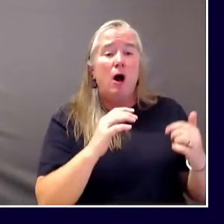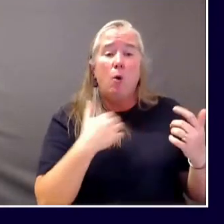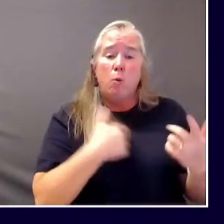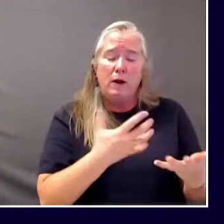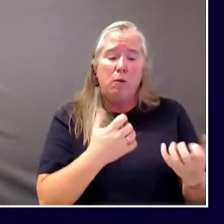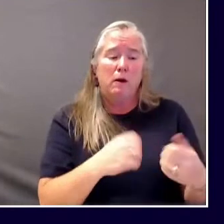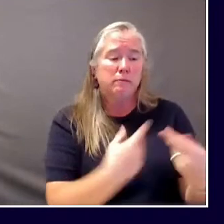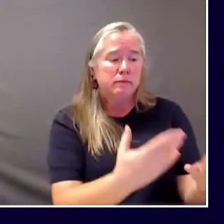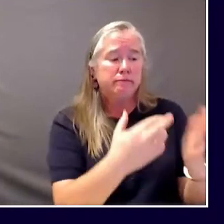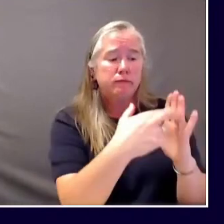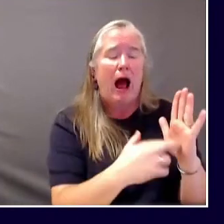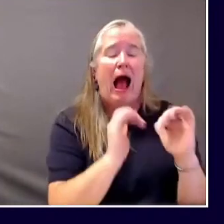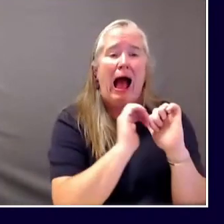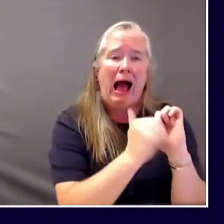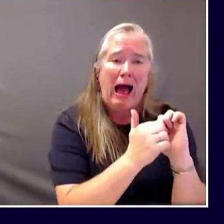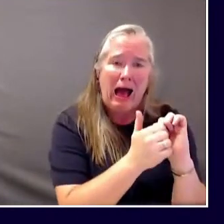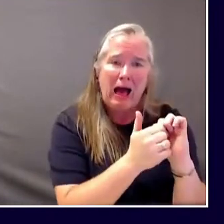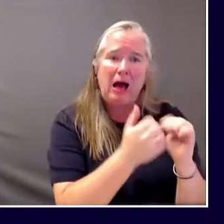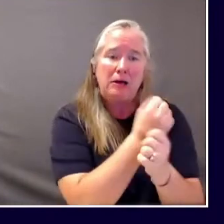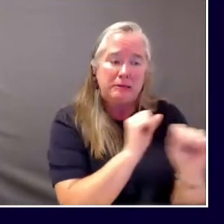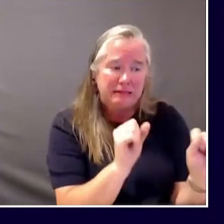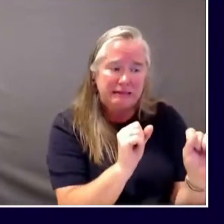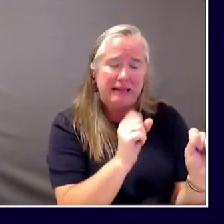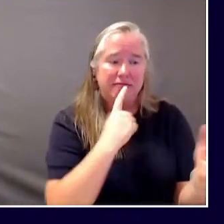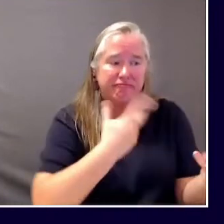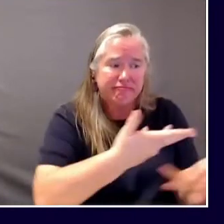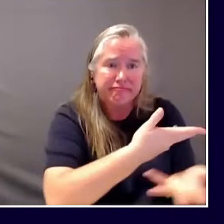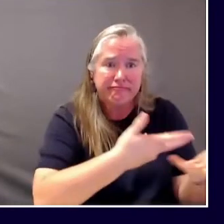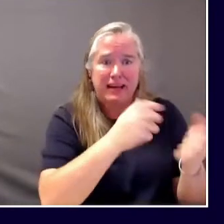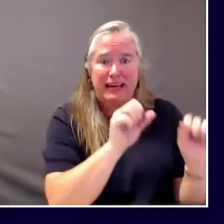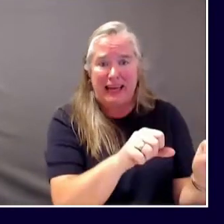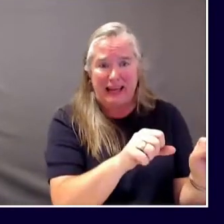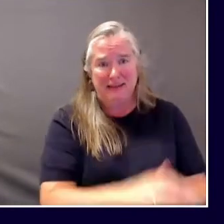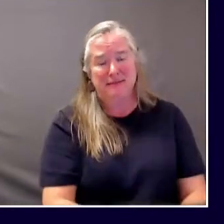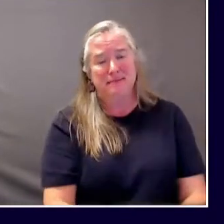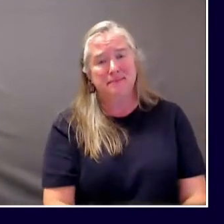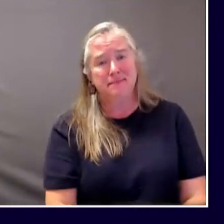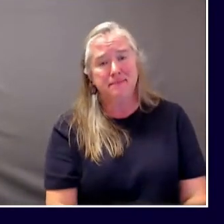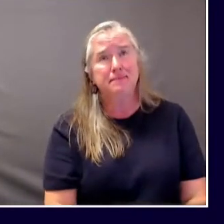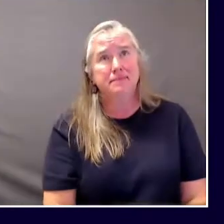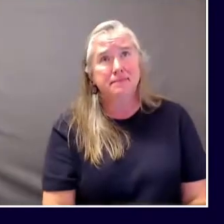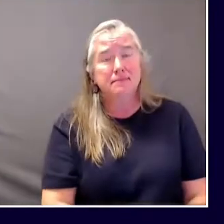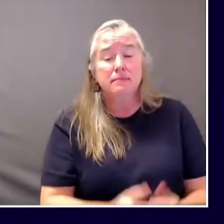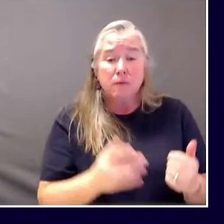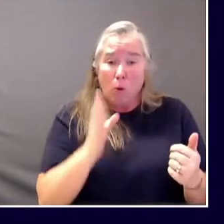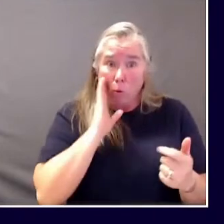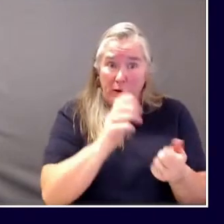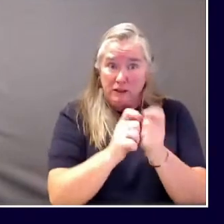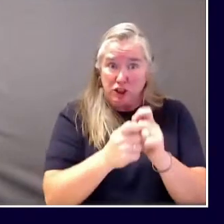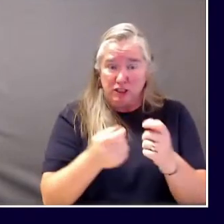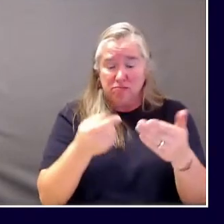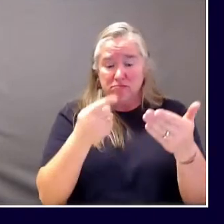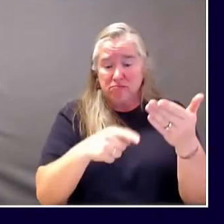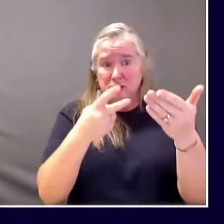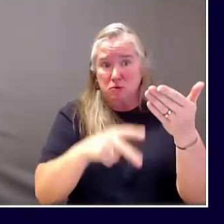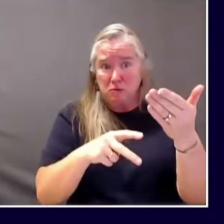put out looking at those regularly I don't have an answer for